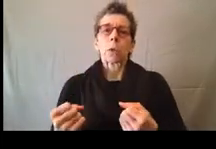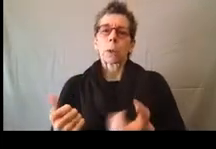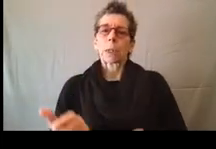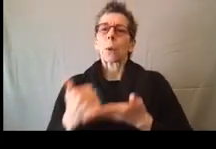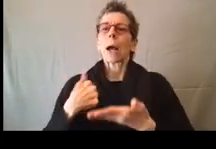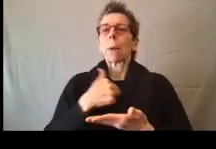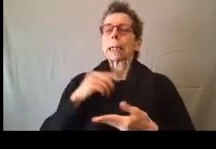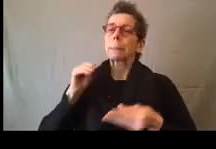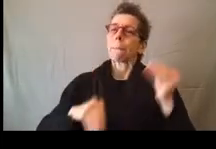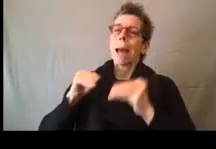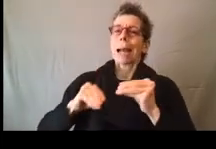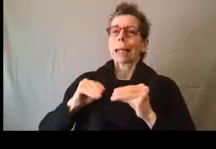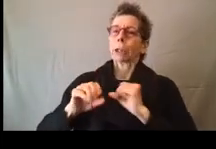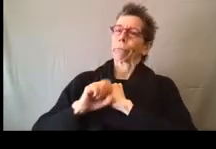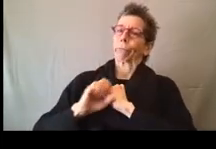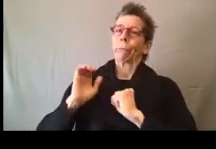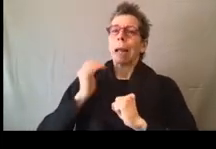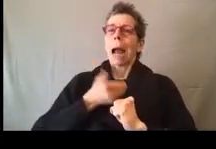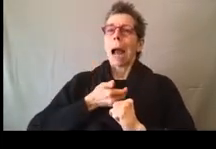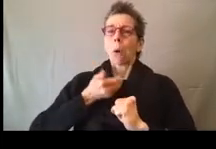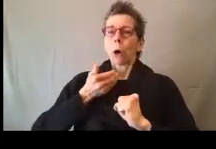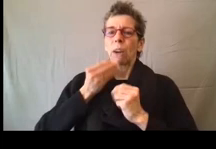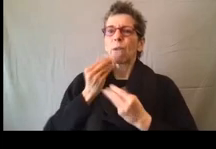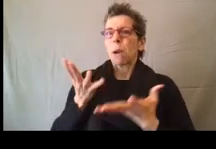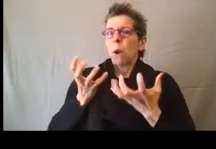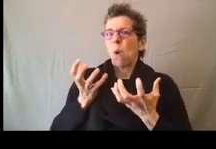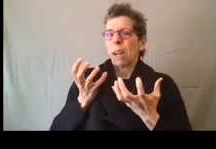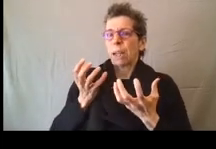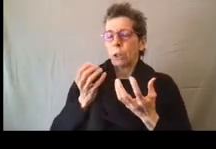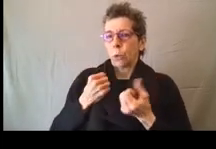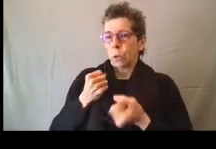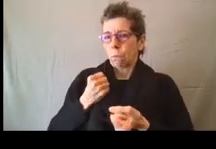information that we were learning to support small businesses. And so, as we worked on